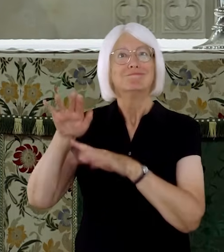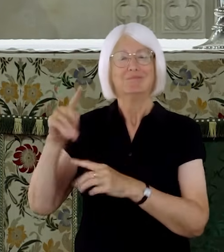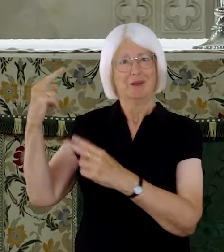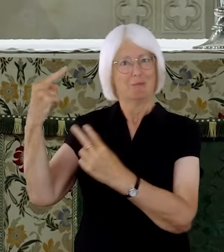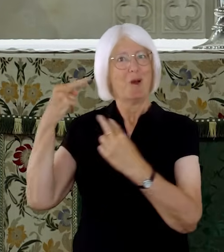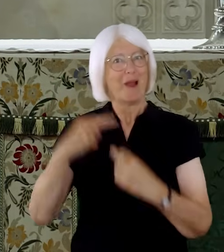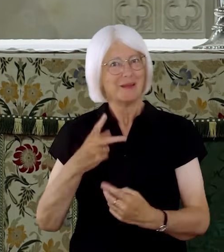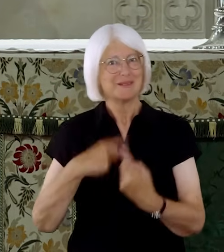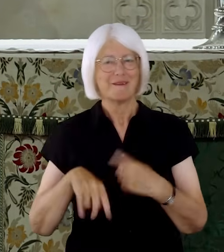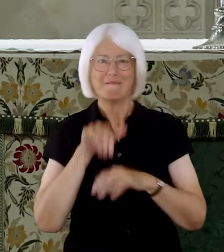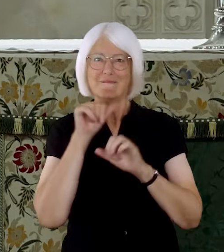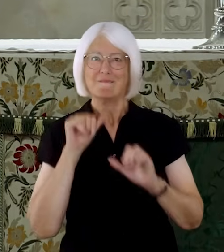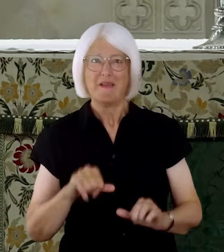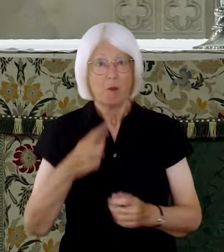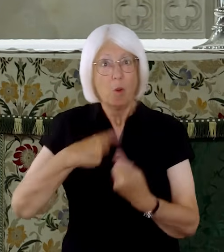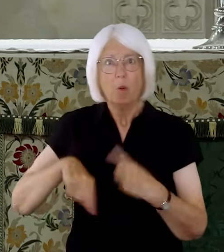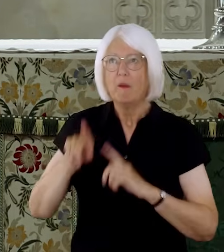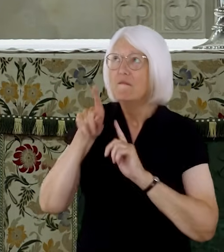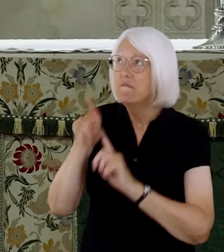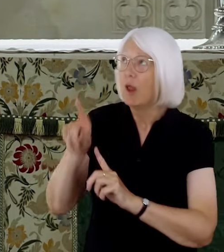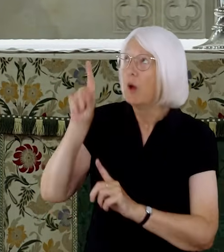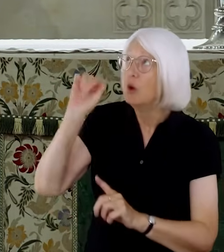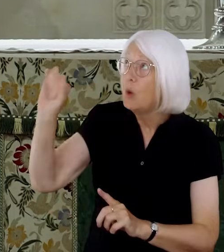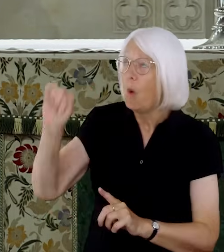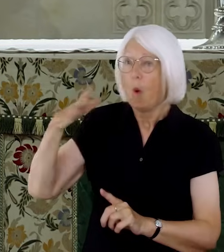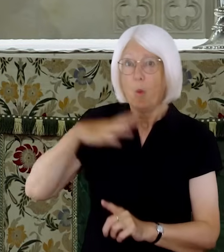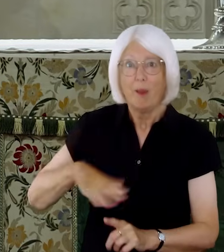that we who follow the path of your will may never wander